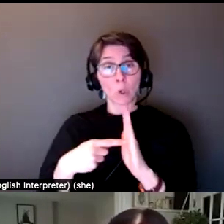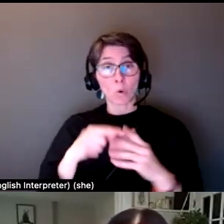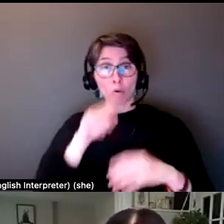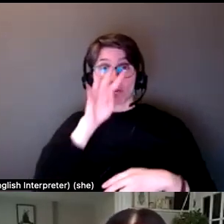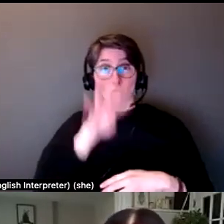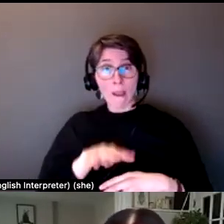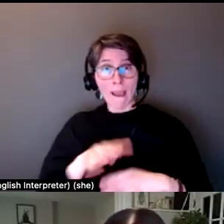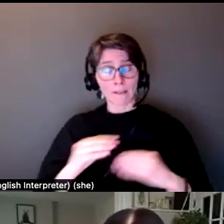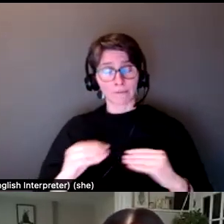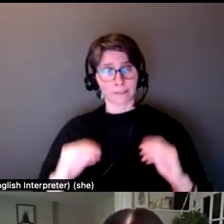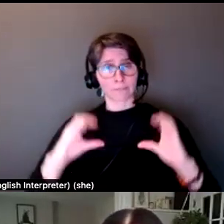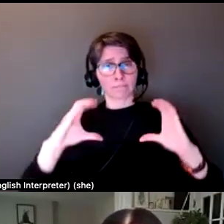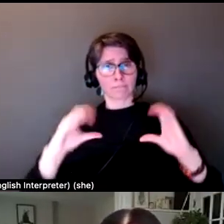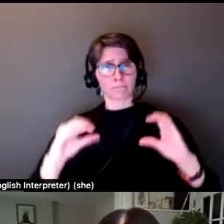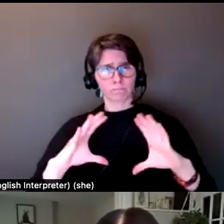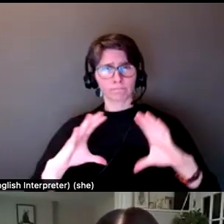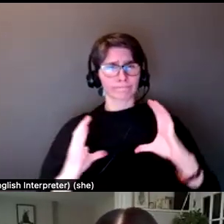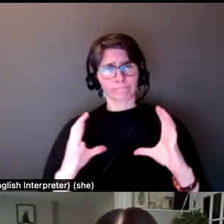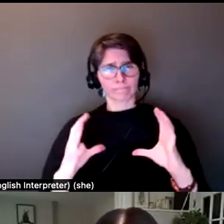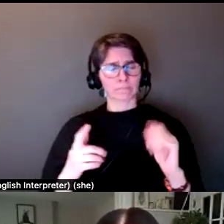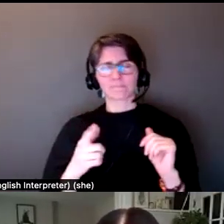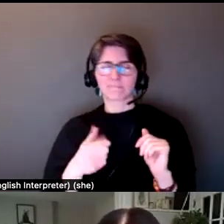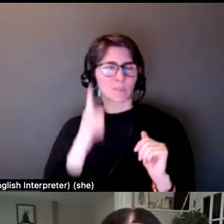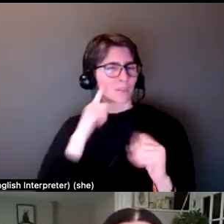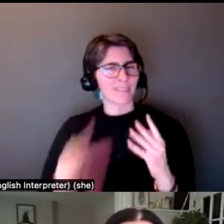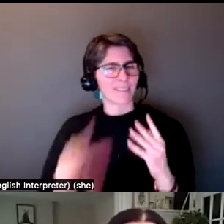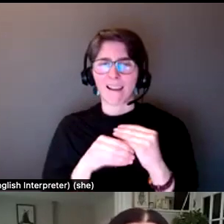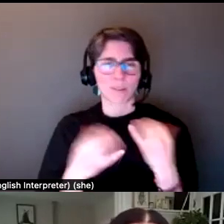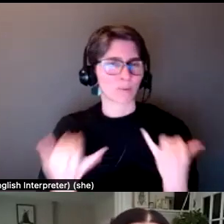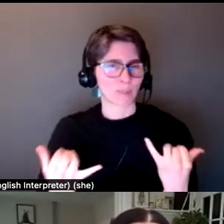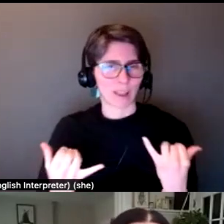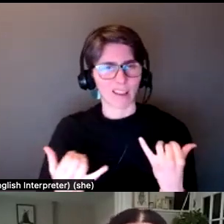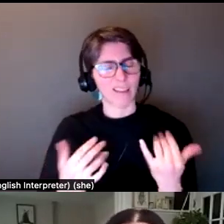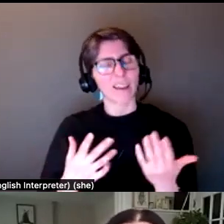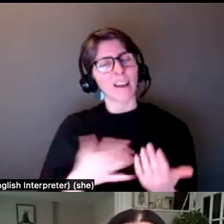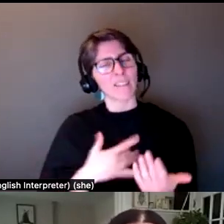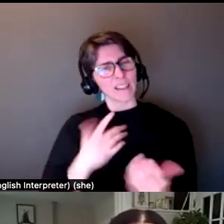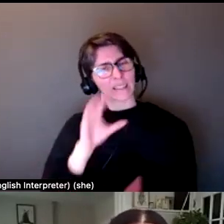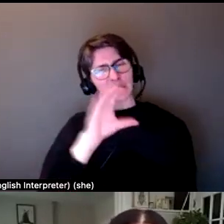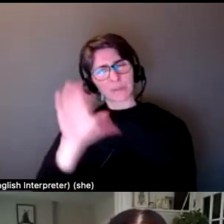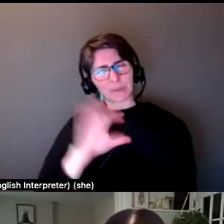just because I find they're often hard to read on Zoom anyway. But you are free to follow